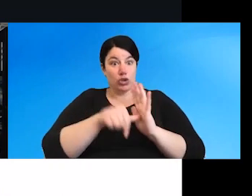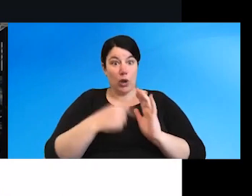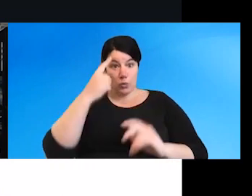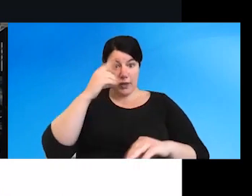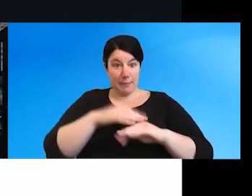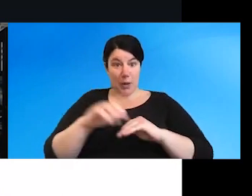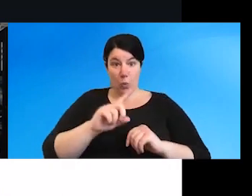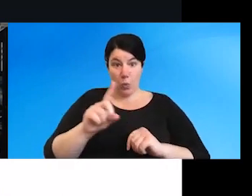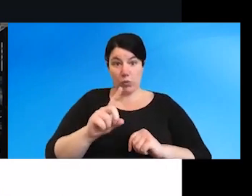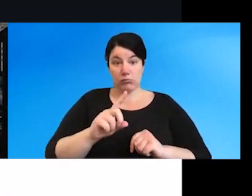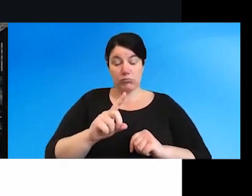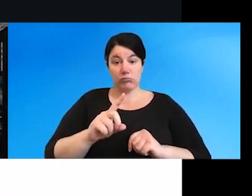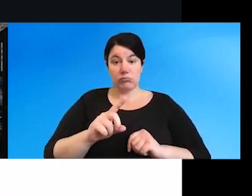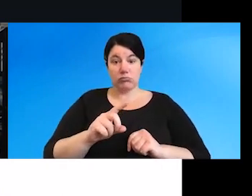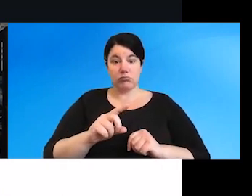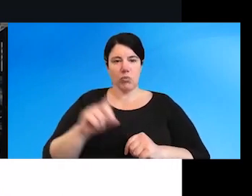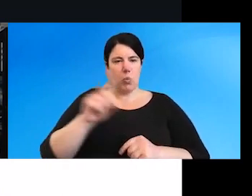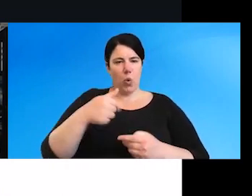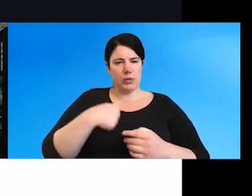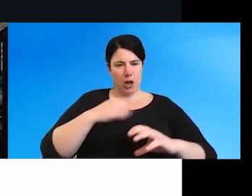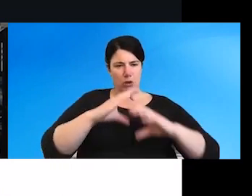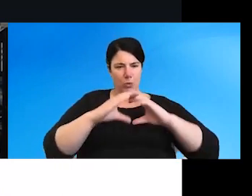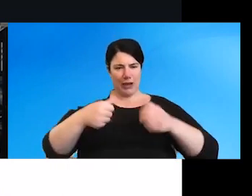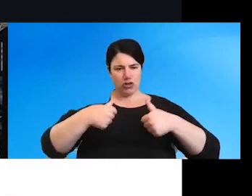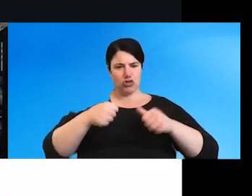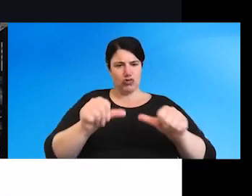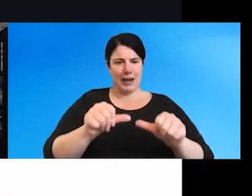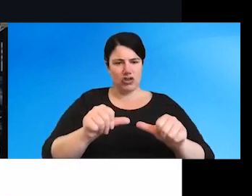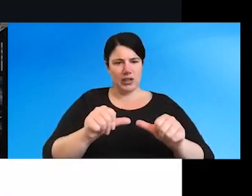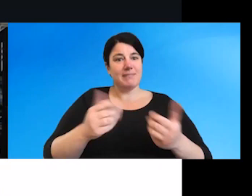foundations of your communications strategy, and that's your brand, and